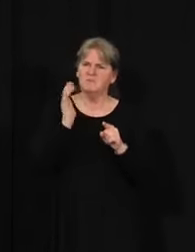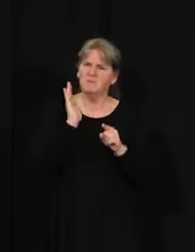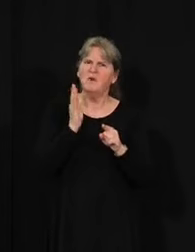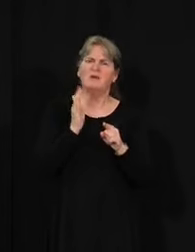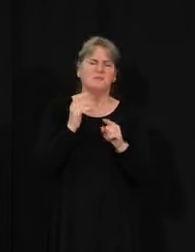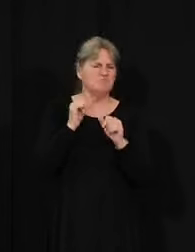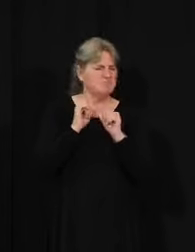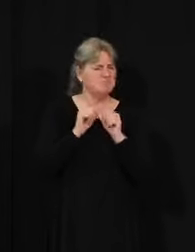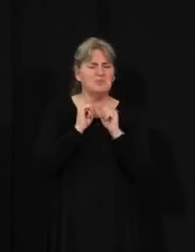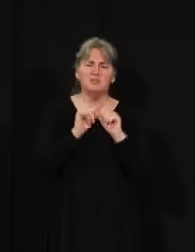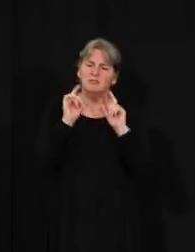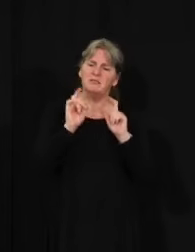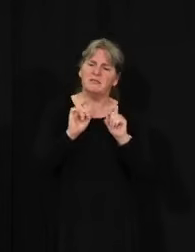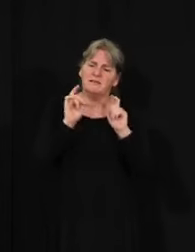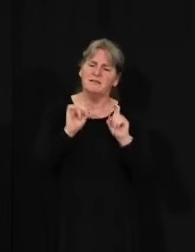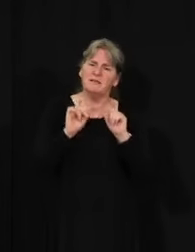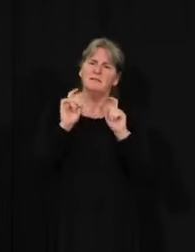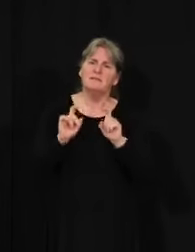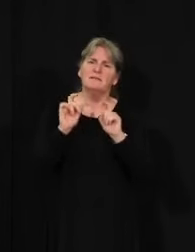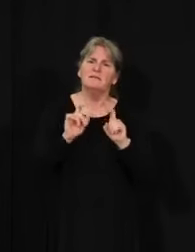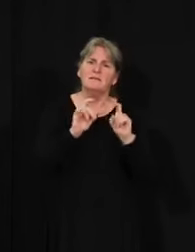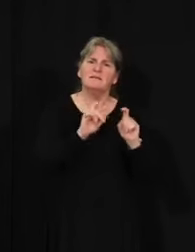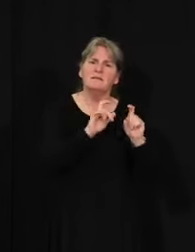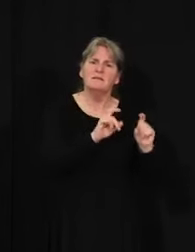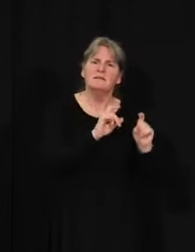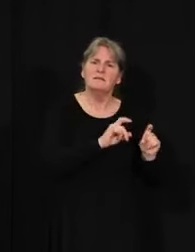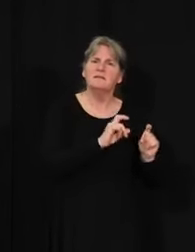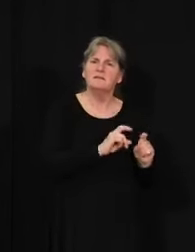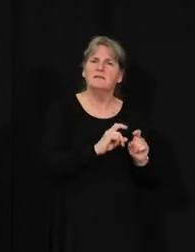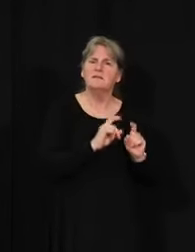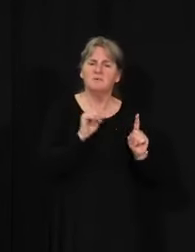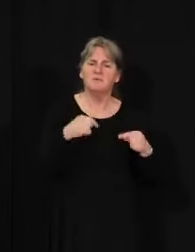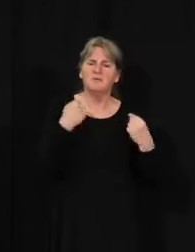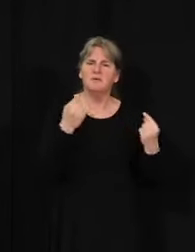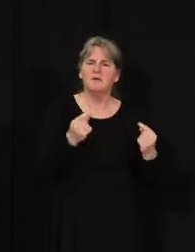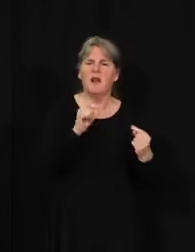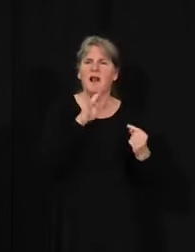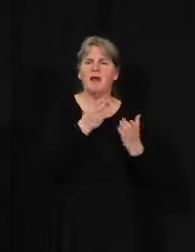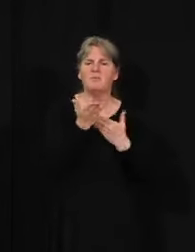carry on as we have with the excellent lab service that we